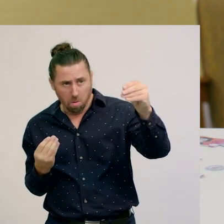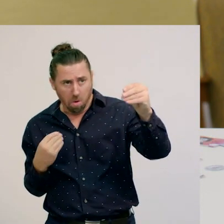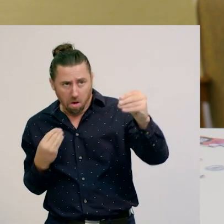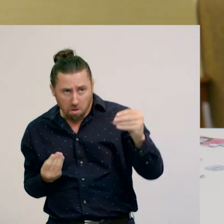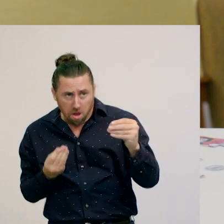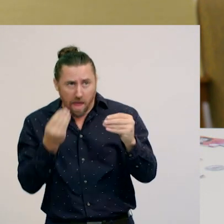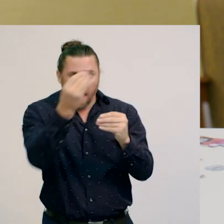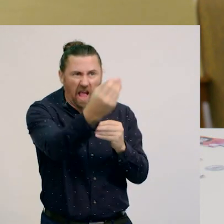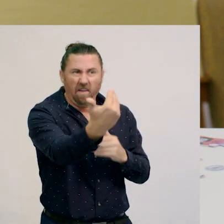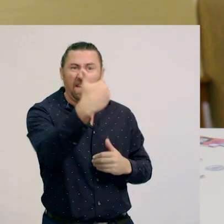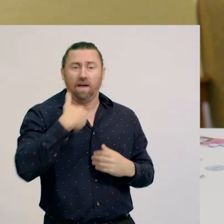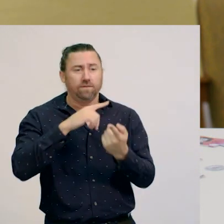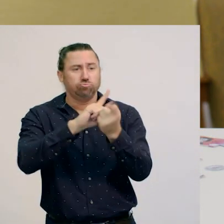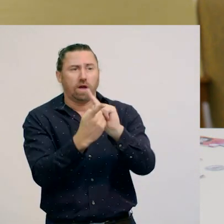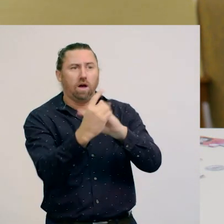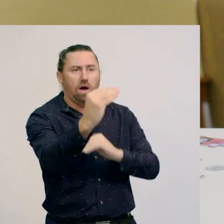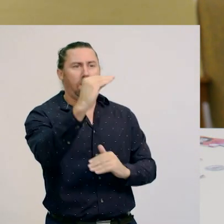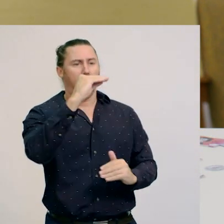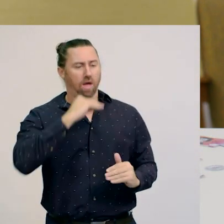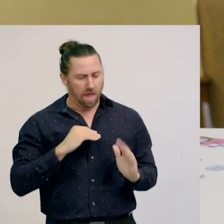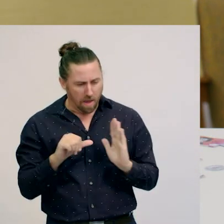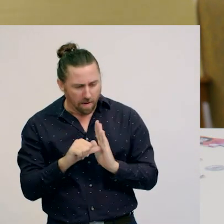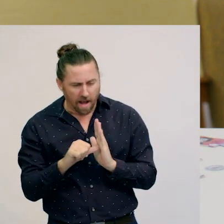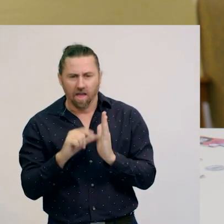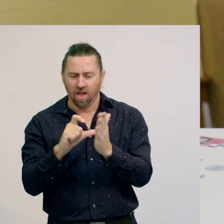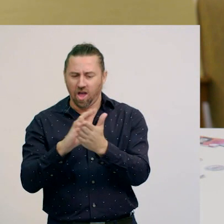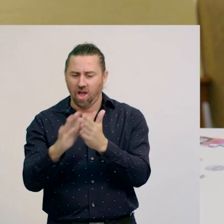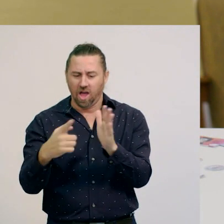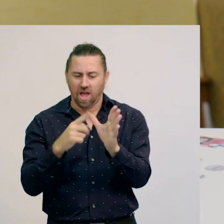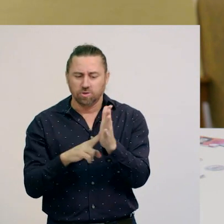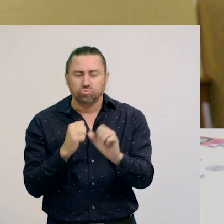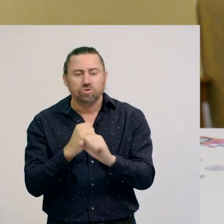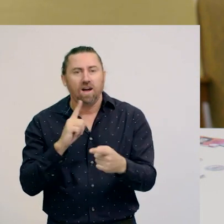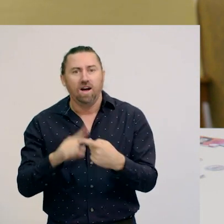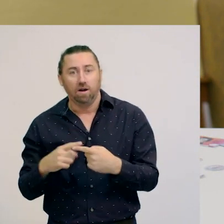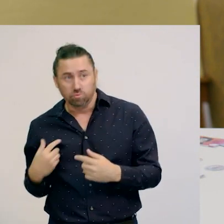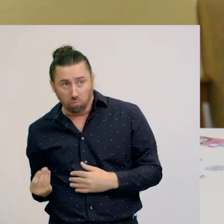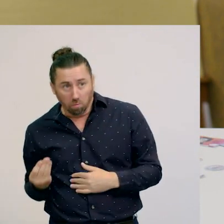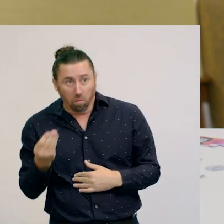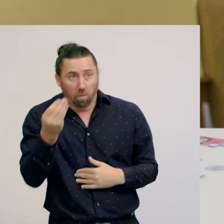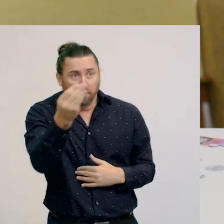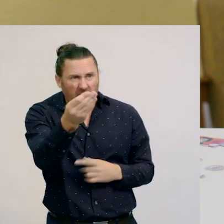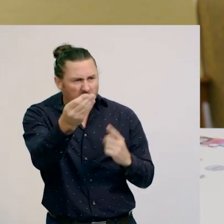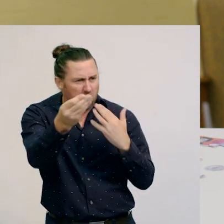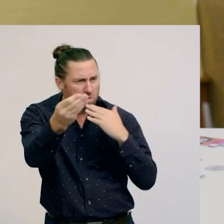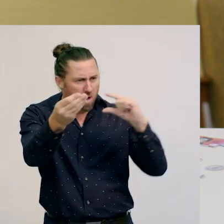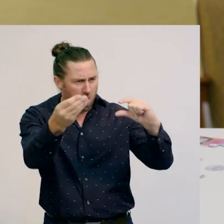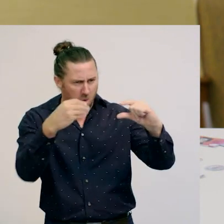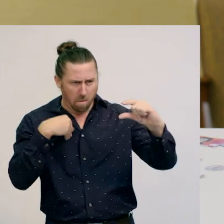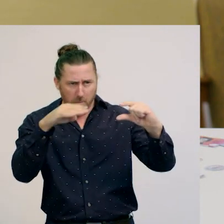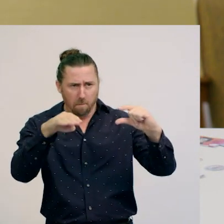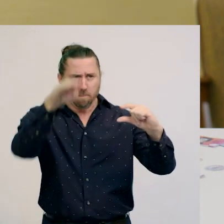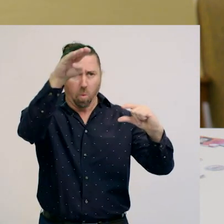In other words, 'change' is money you get back if you pay more money than the price of an item.